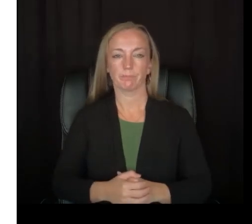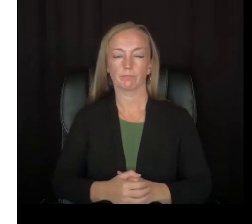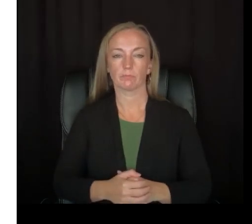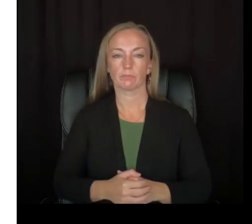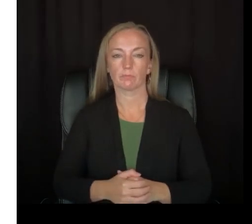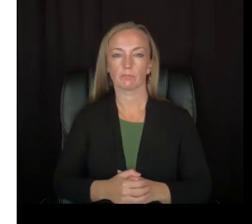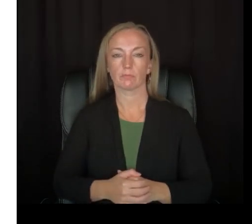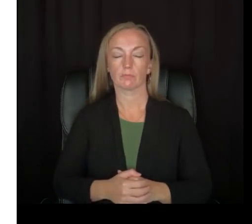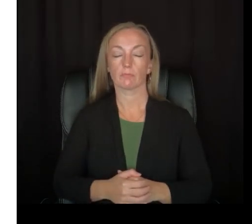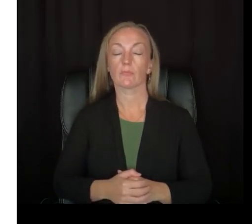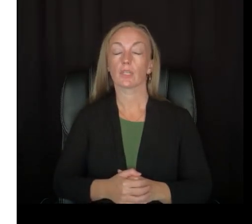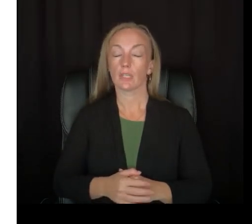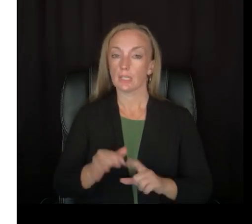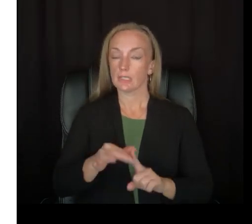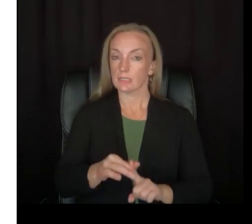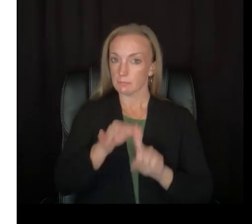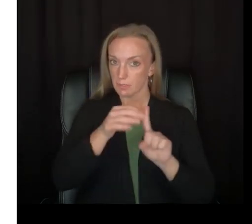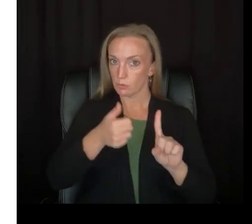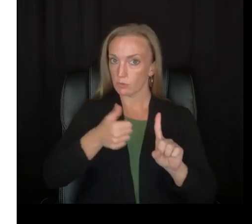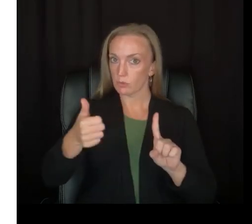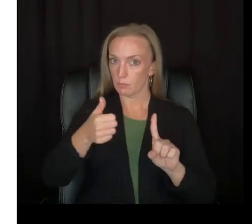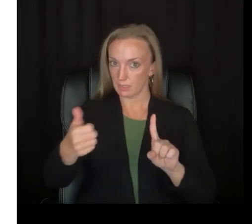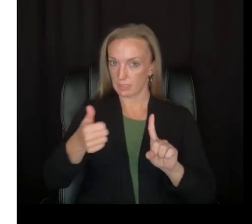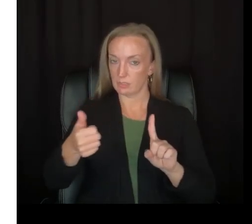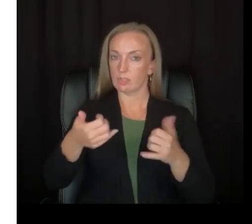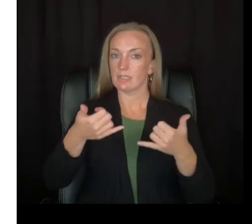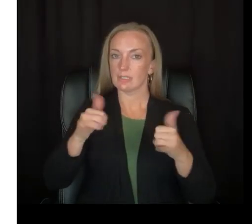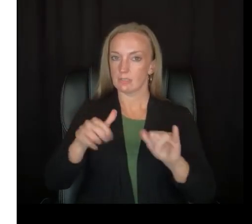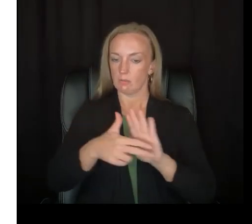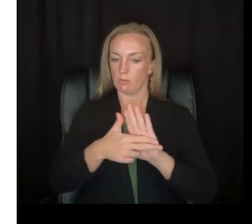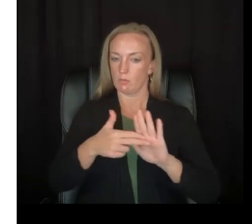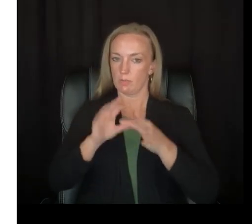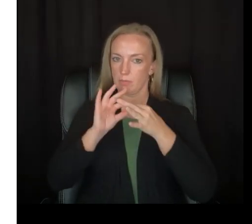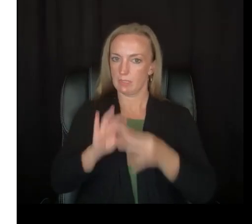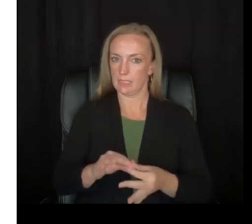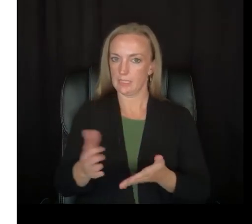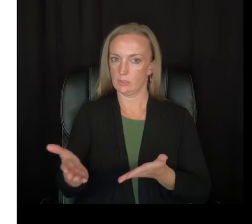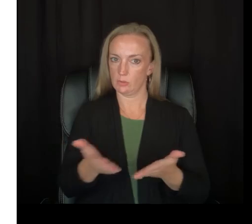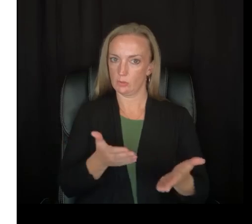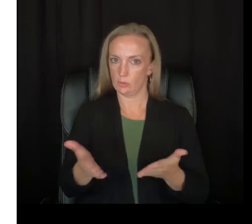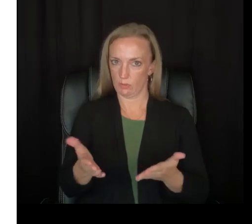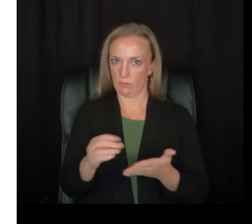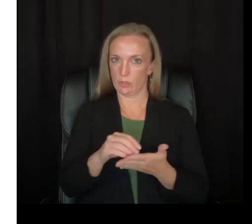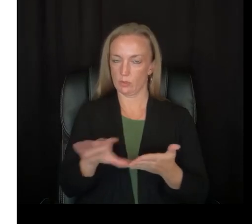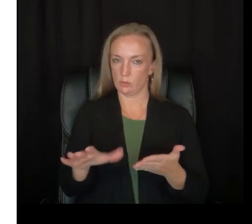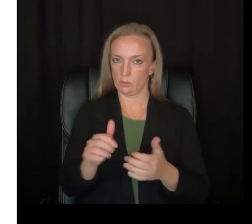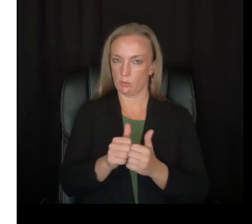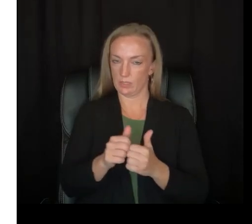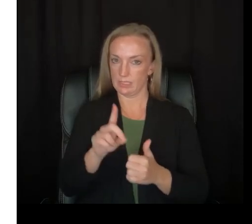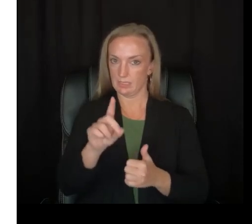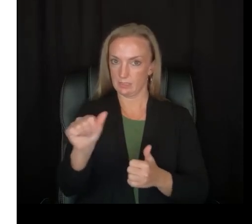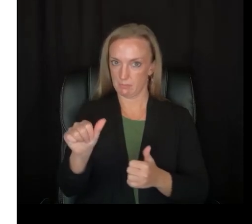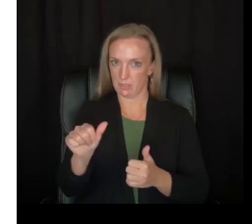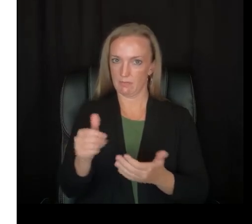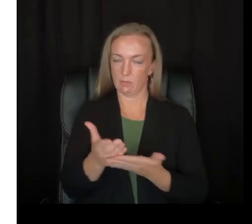Now, Special Transportation is still considered a related service that a student with a disability may be entitled